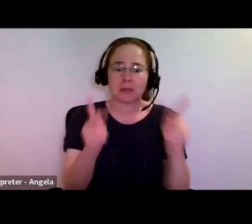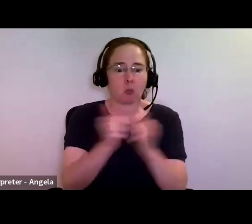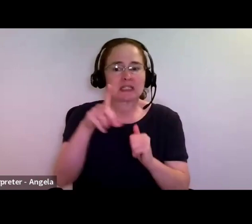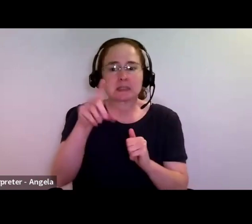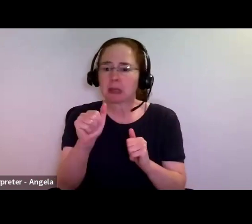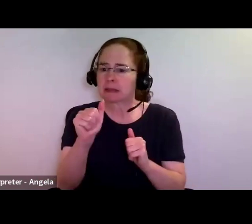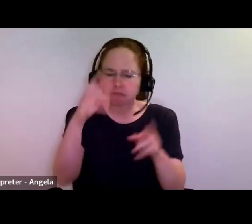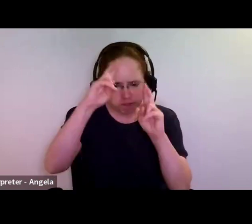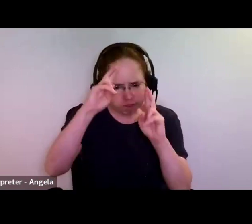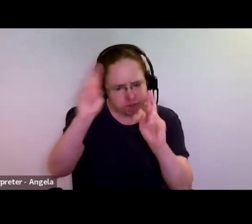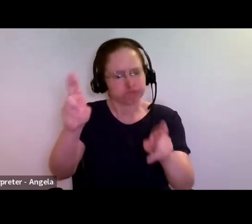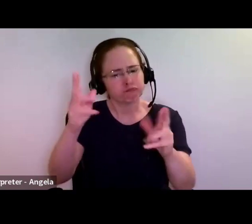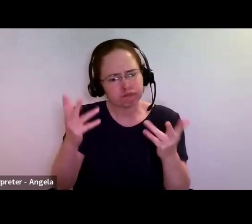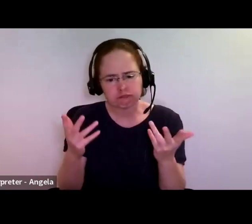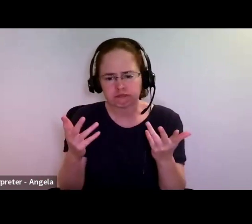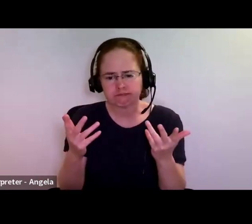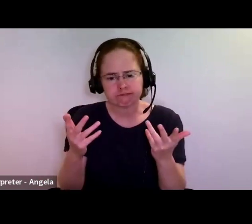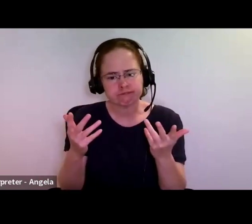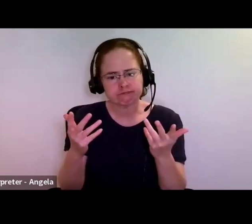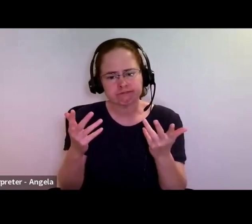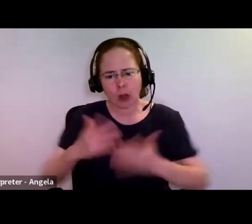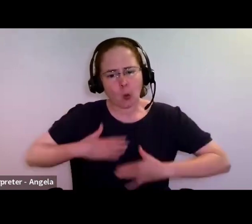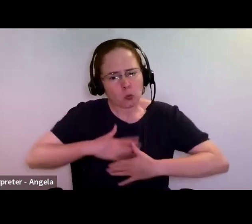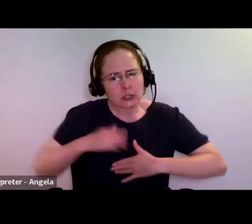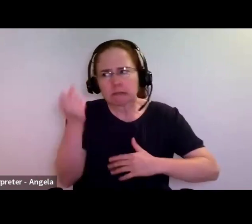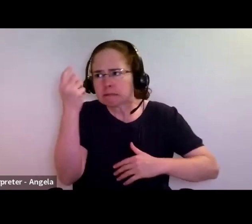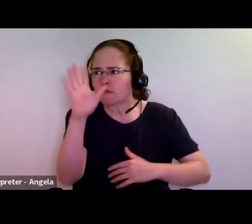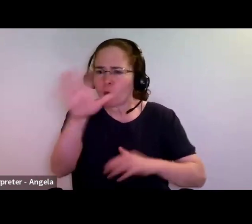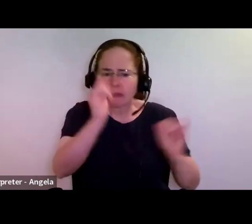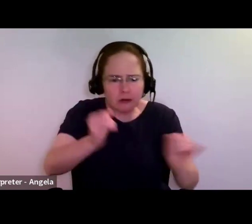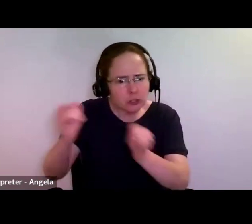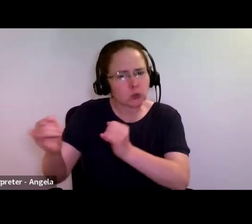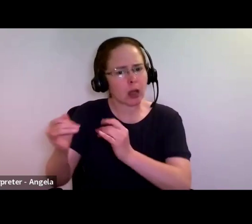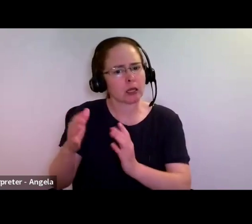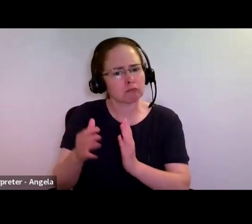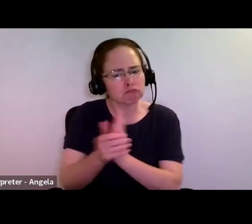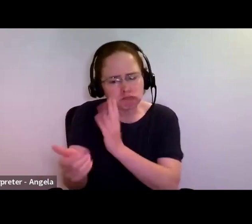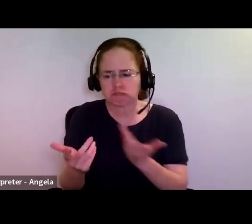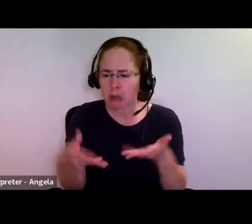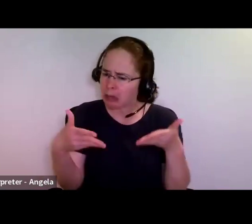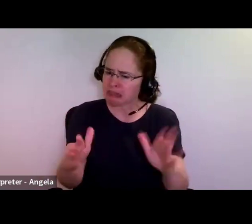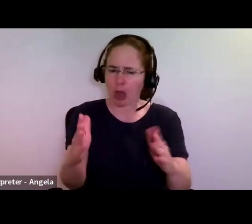with dignity and are appreciated for their individuality and allowed to live their lives without people making